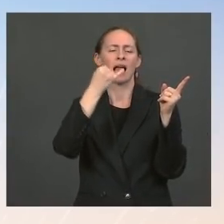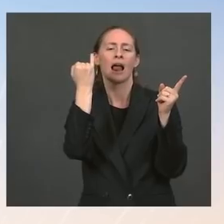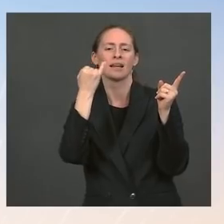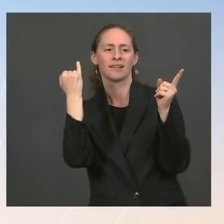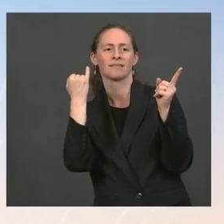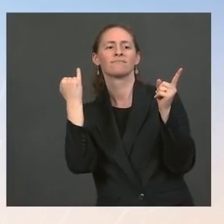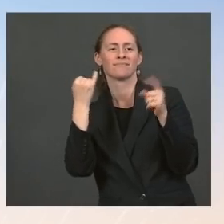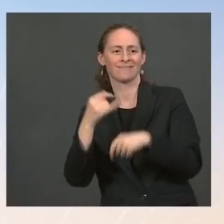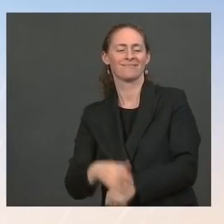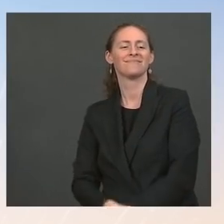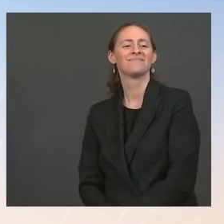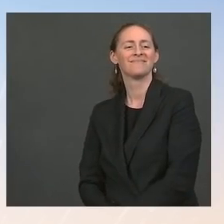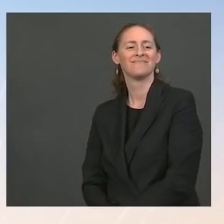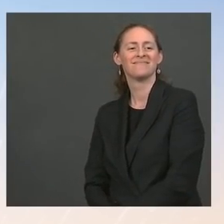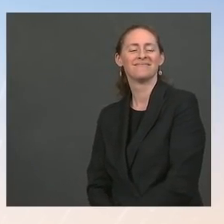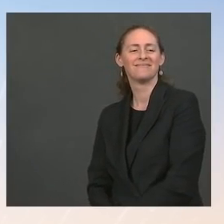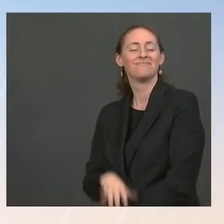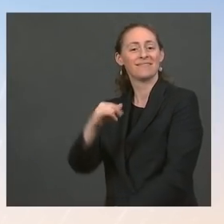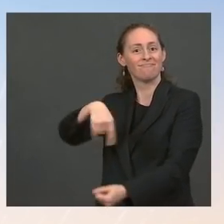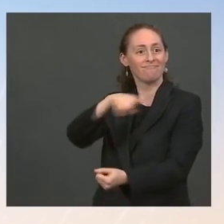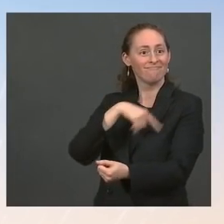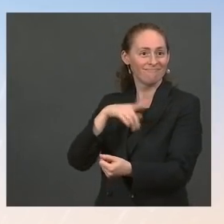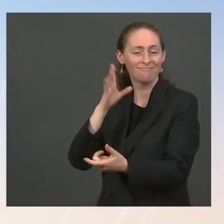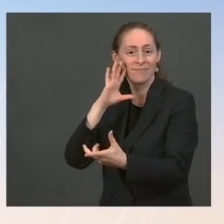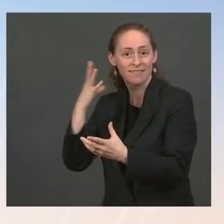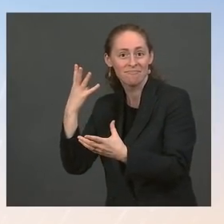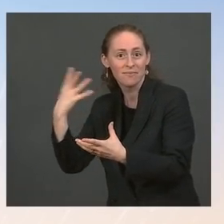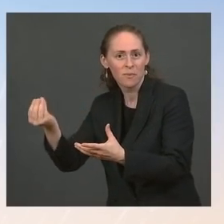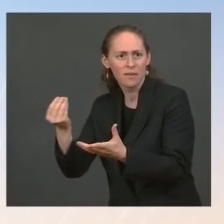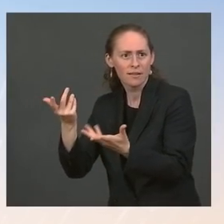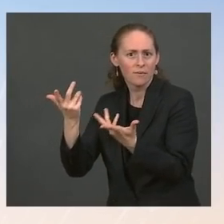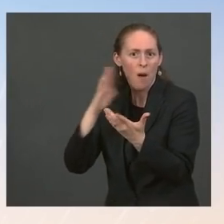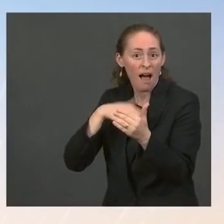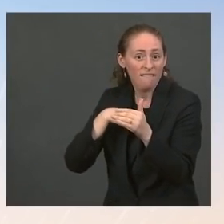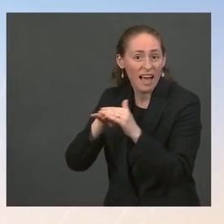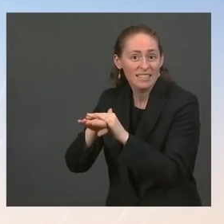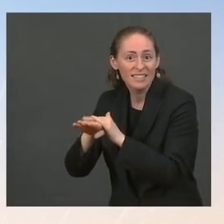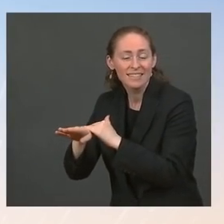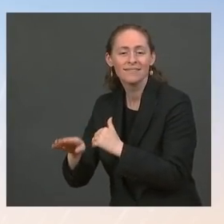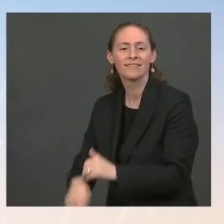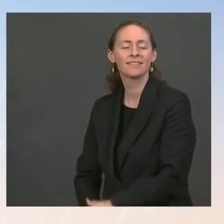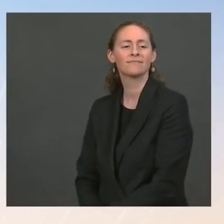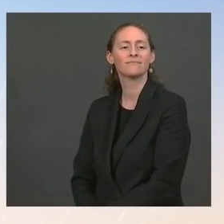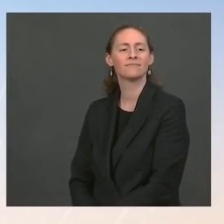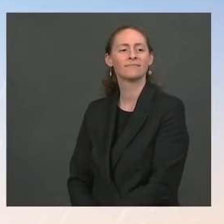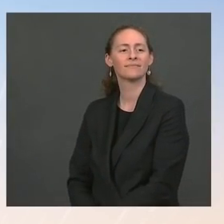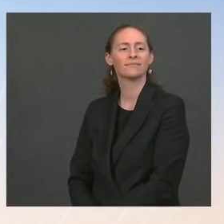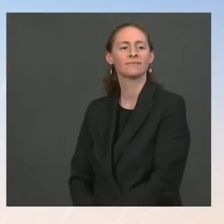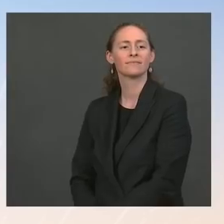Ms. Psaki: Well, I would first say that when we visit another country, often it is the conditions or the --